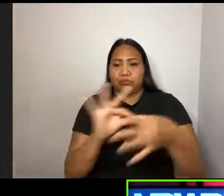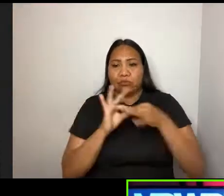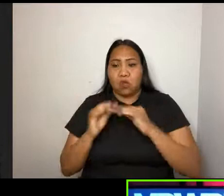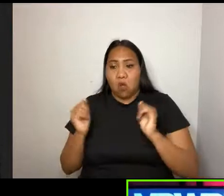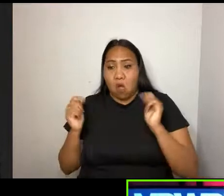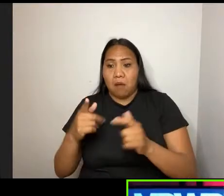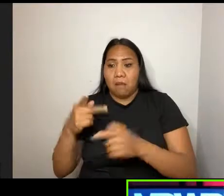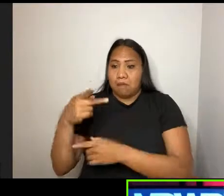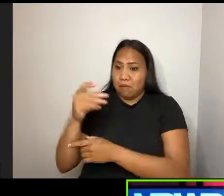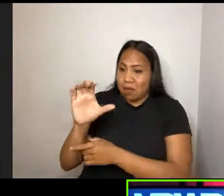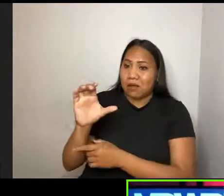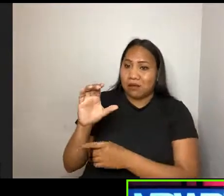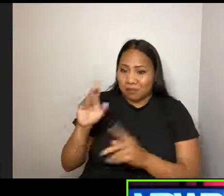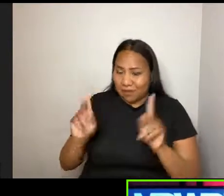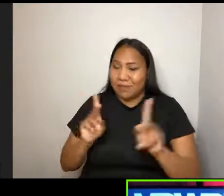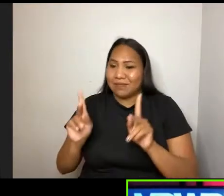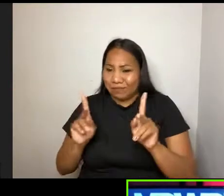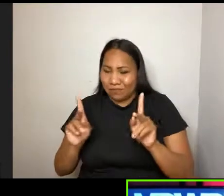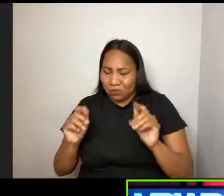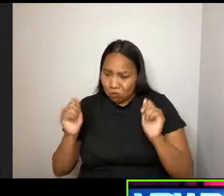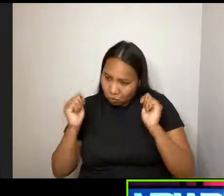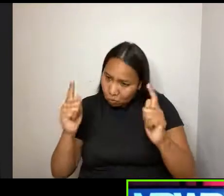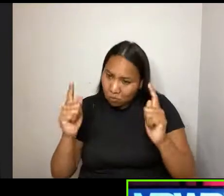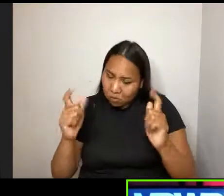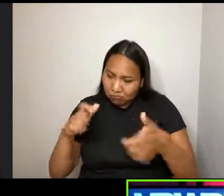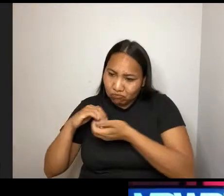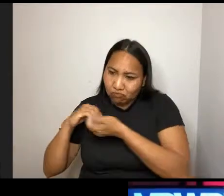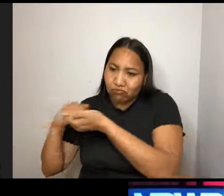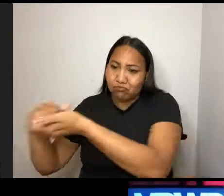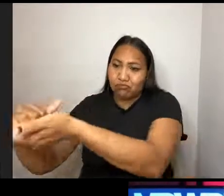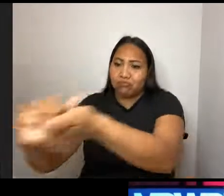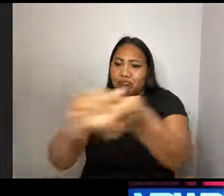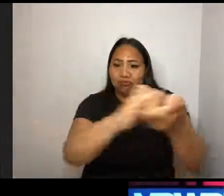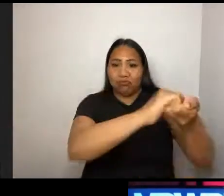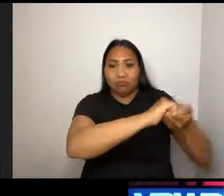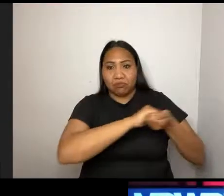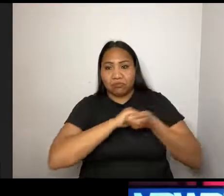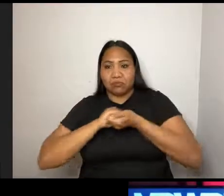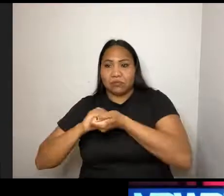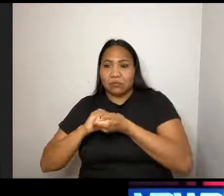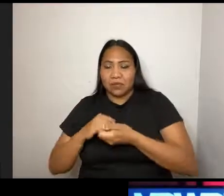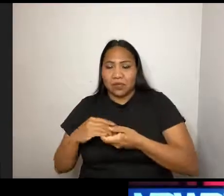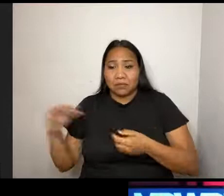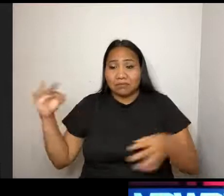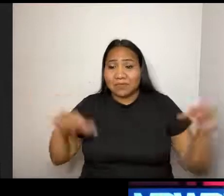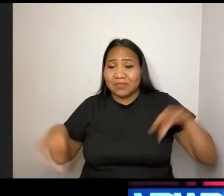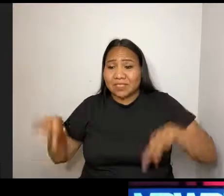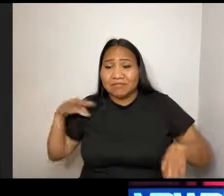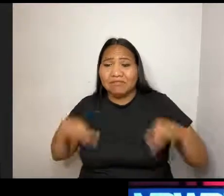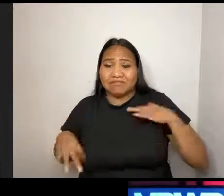a collective outcome that benefits everyone. MELINDA EPLER: Like all the different tribes.